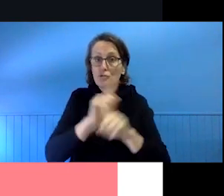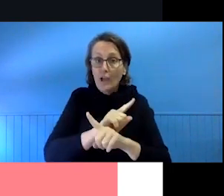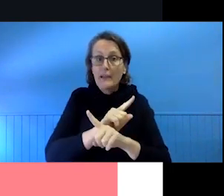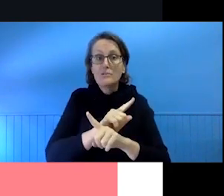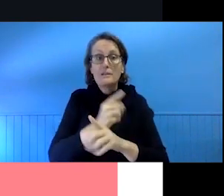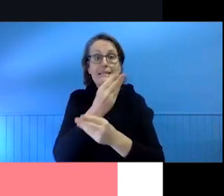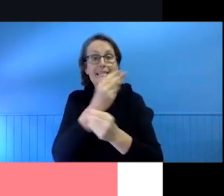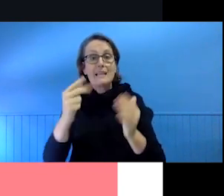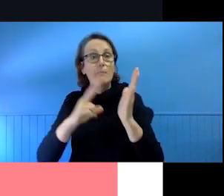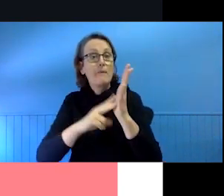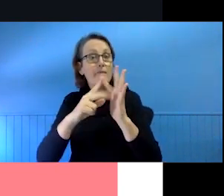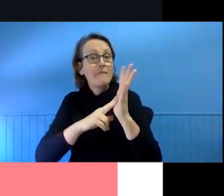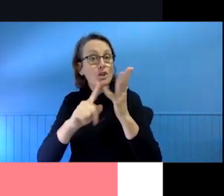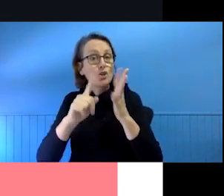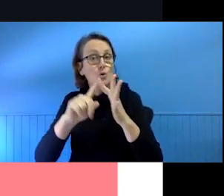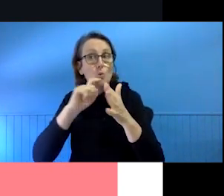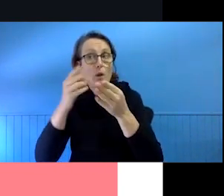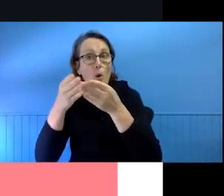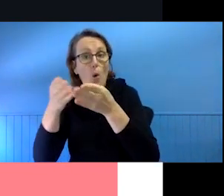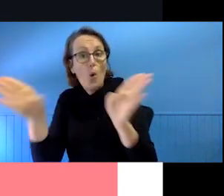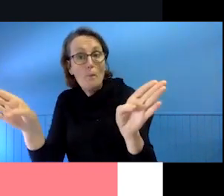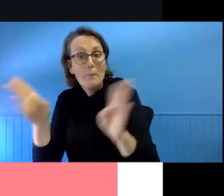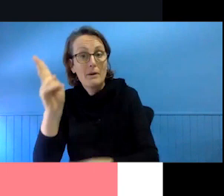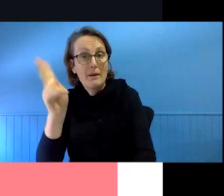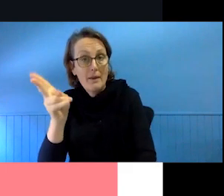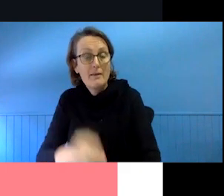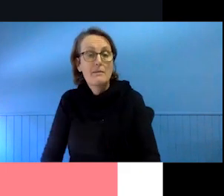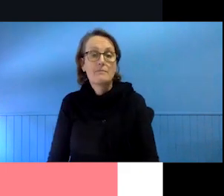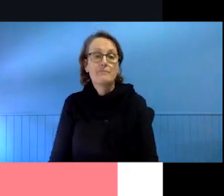will be reopening in the not to into -- not too distant future. The focus